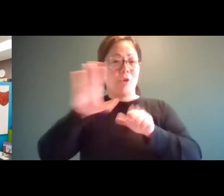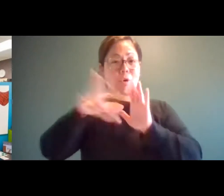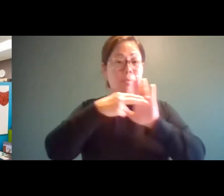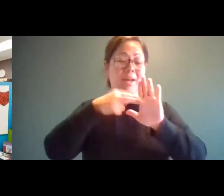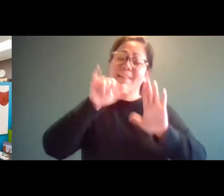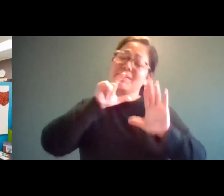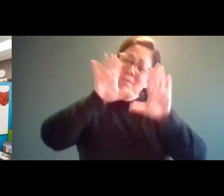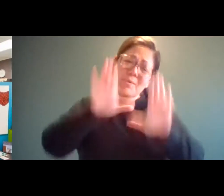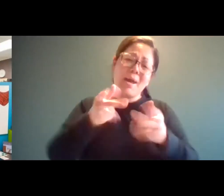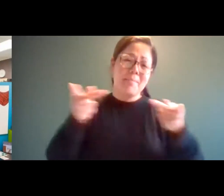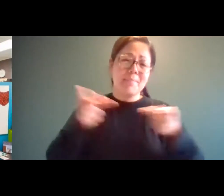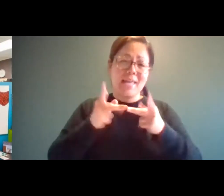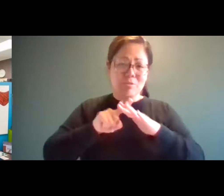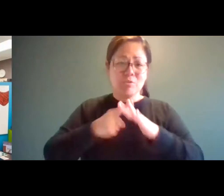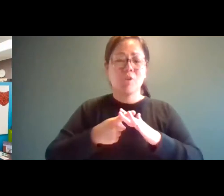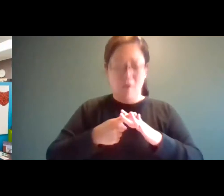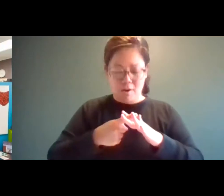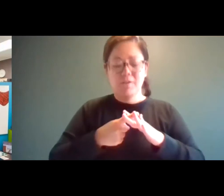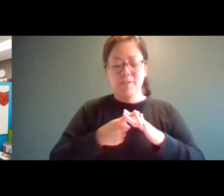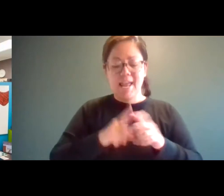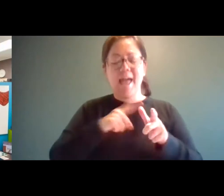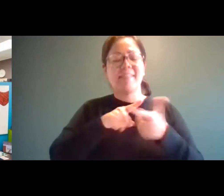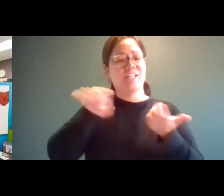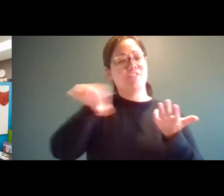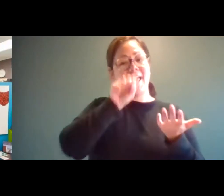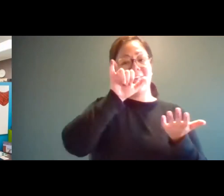And then taking that checklist of sources